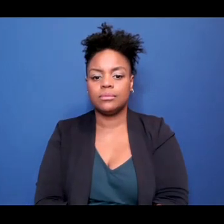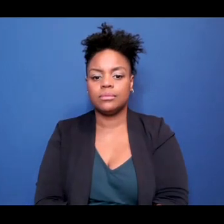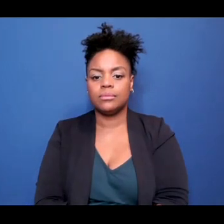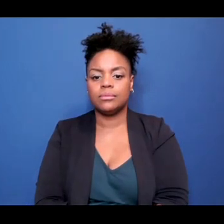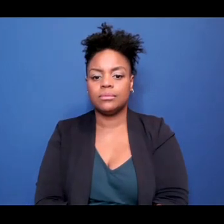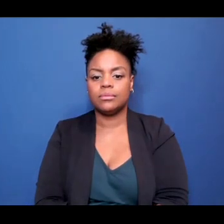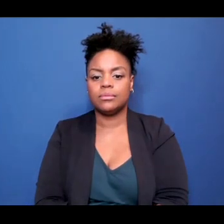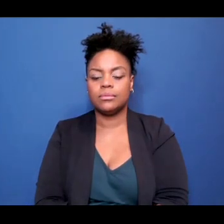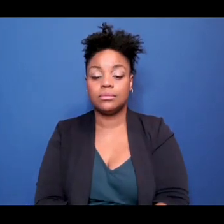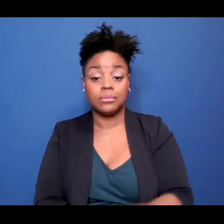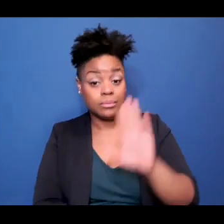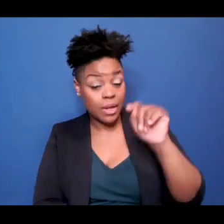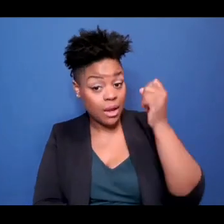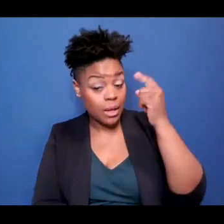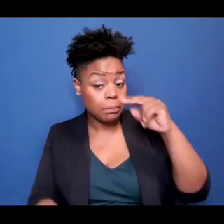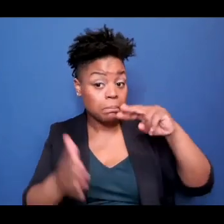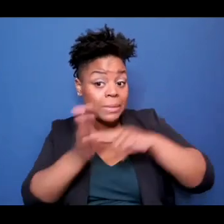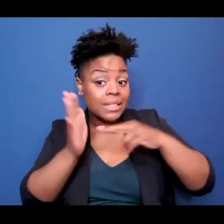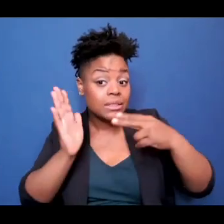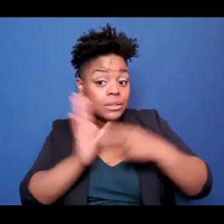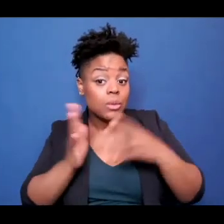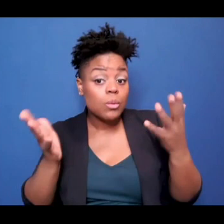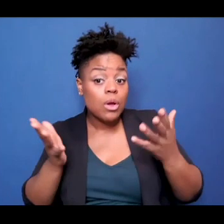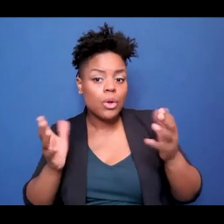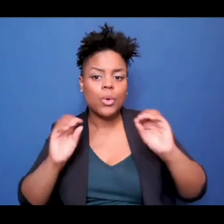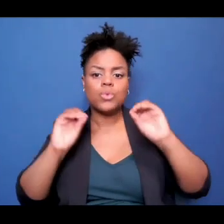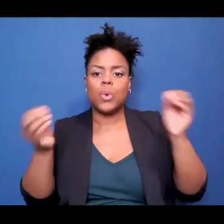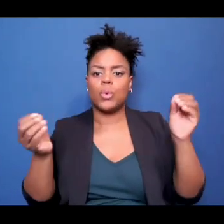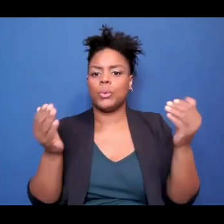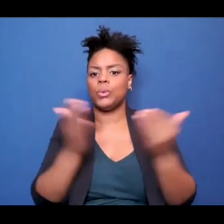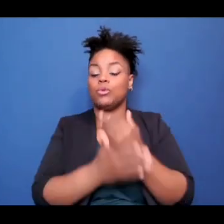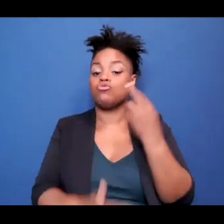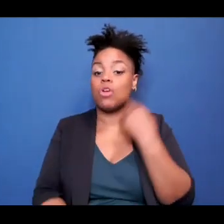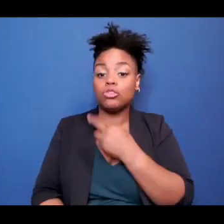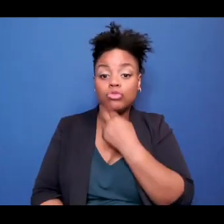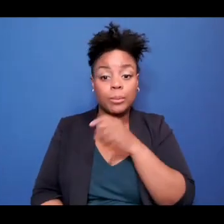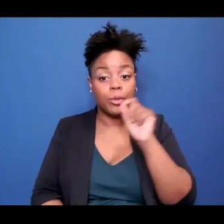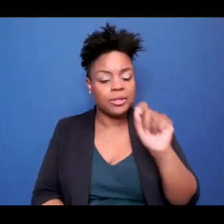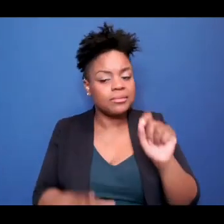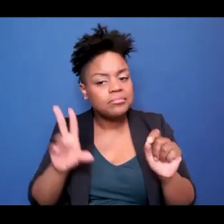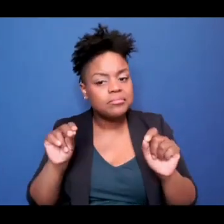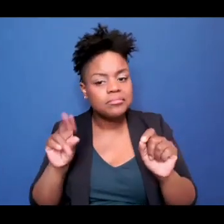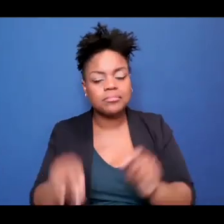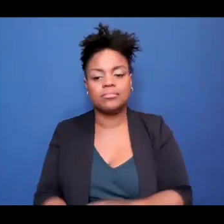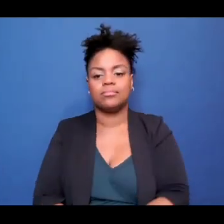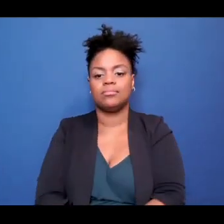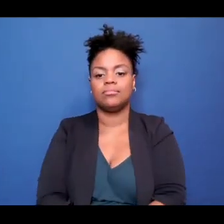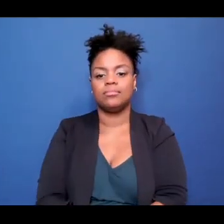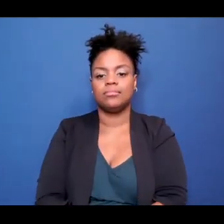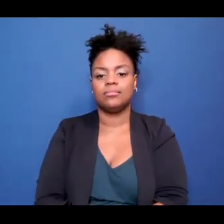FREESTANDING RESTAURANTS THAT -- FROM COMING IN BUT THAT DIDN'T MEAN NO NEW RESTAURANTS AT ALL.